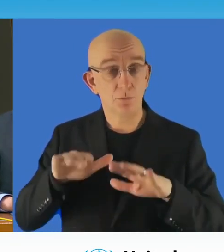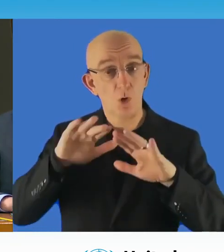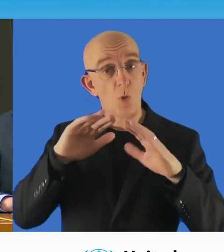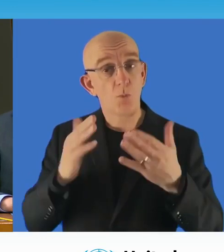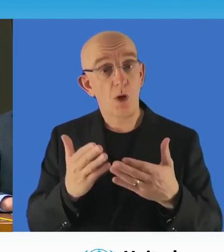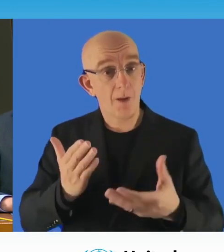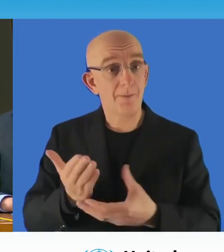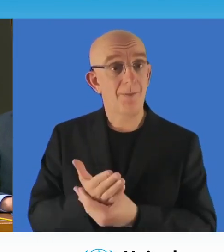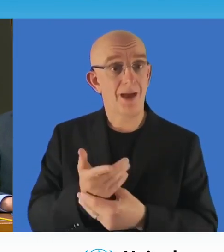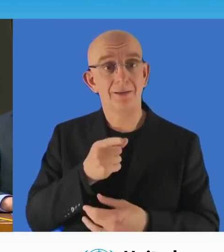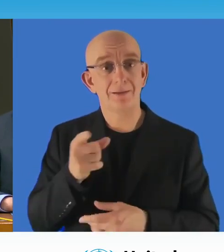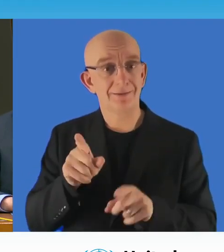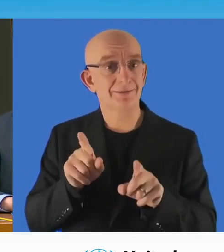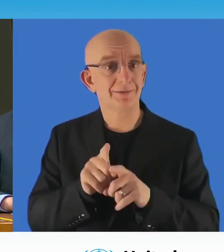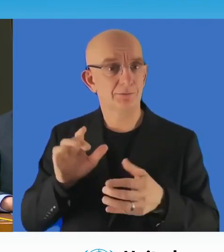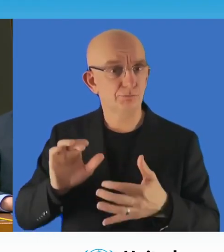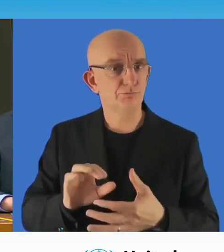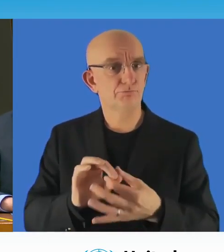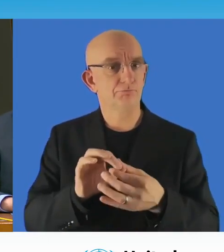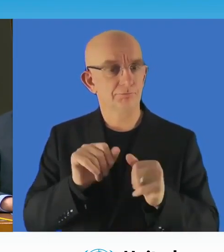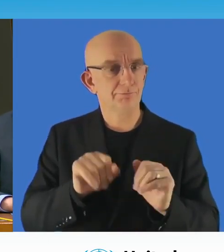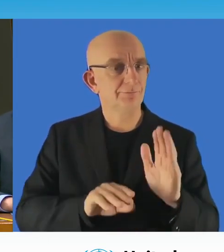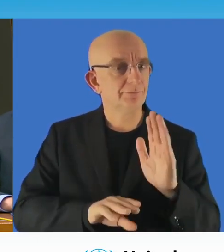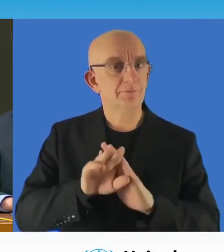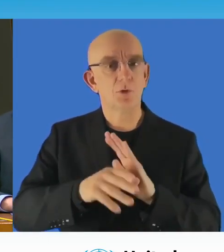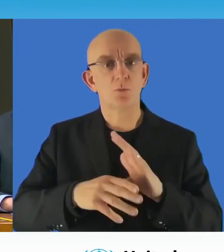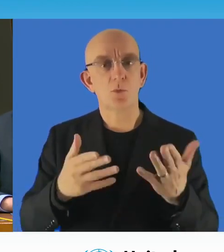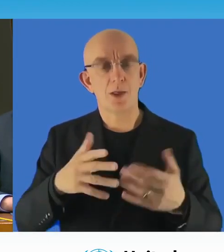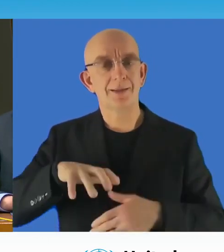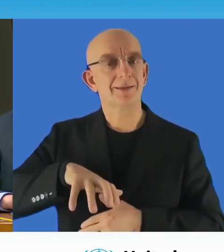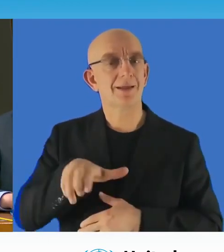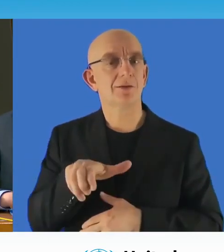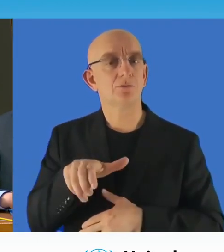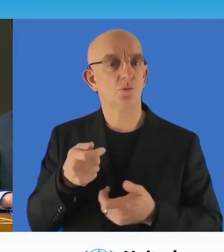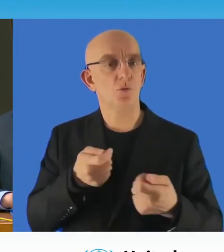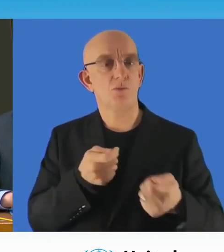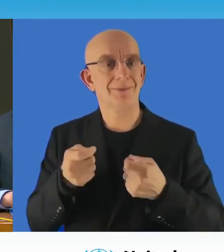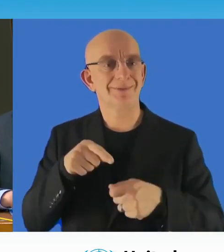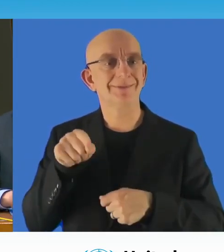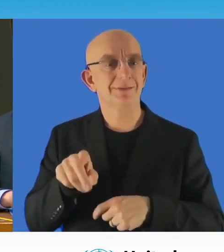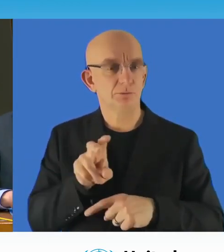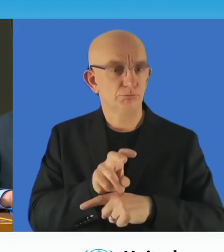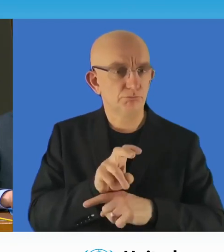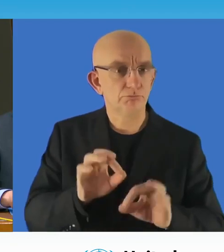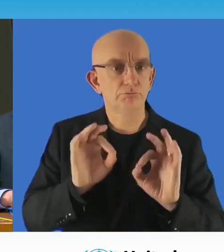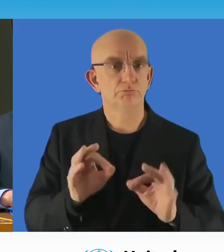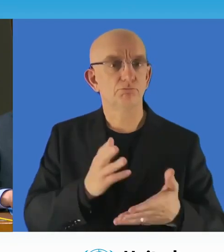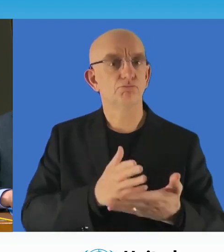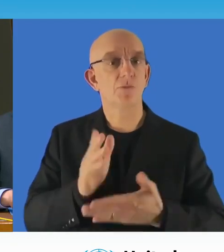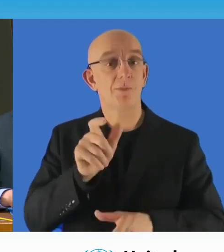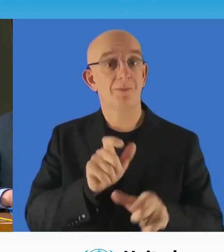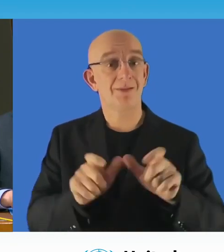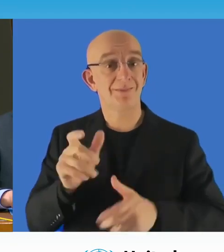disabilities designed to monitor the progress over 30 T types of actors engaged in the implementation